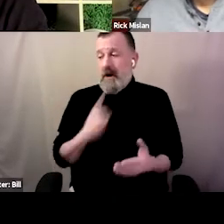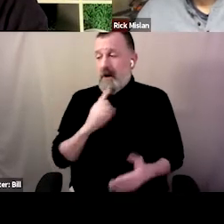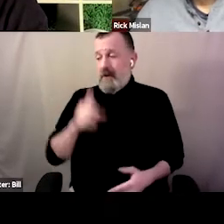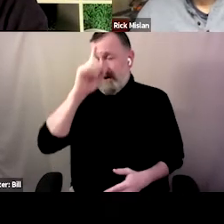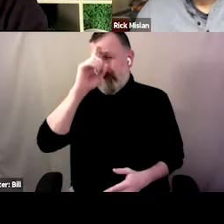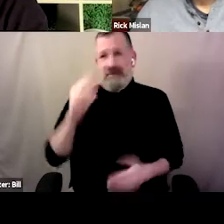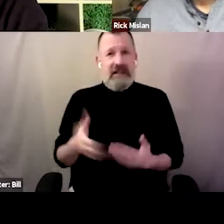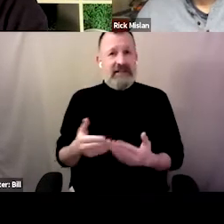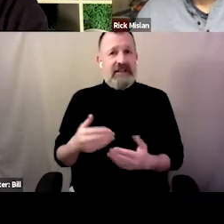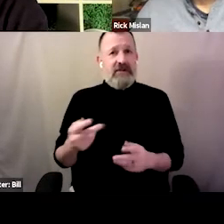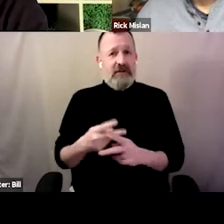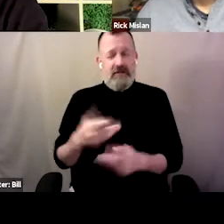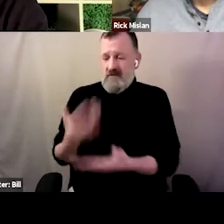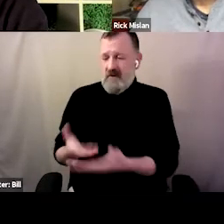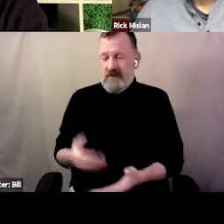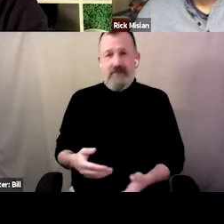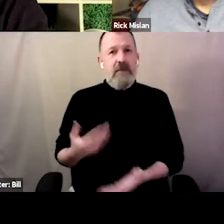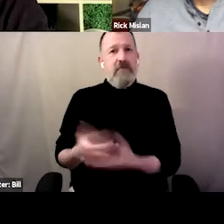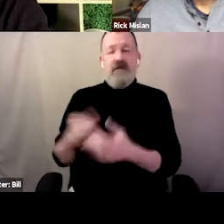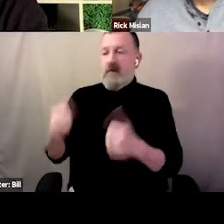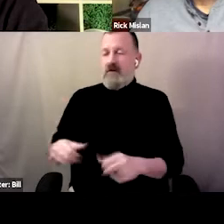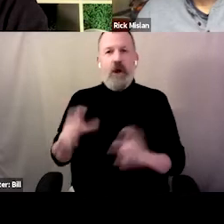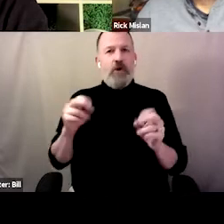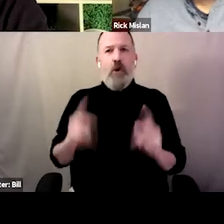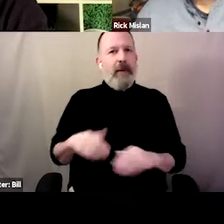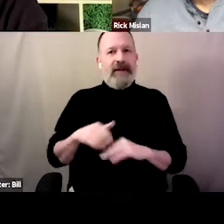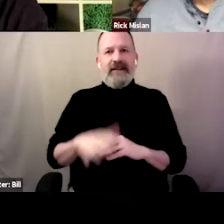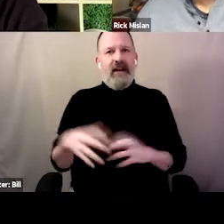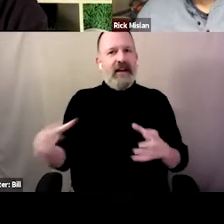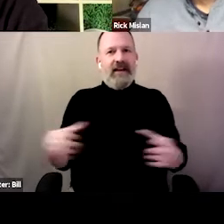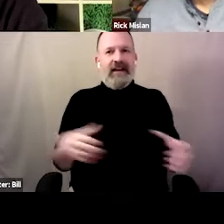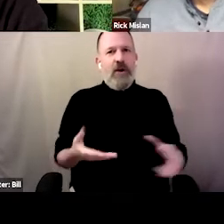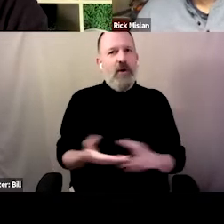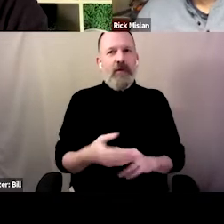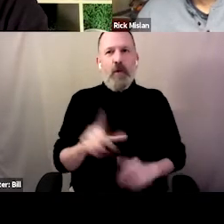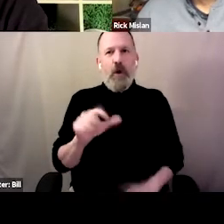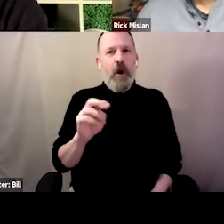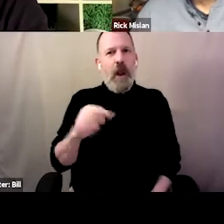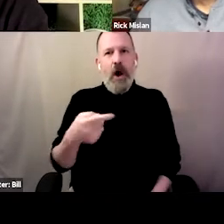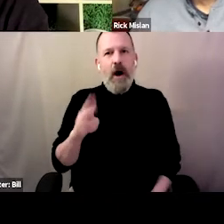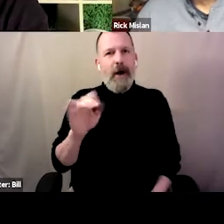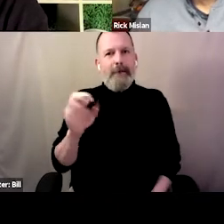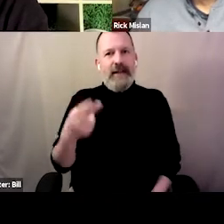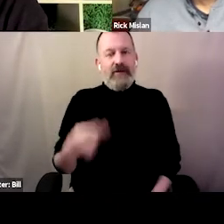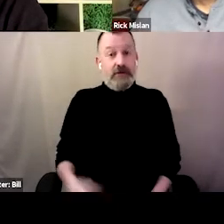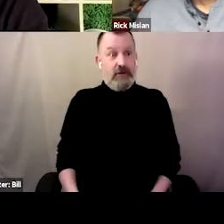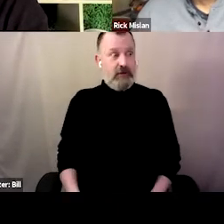you prove that you post it. Nobody sending a container through Long Beach. CalebBarlow: You don't send a container through Long Beach. I don't know what that represents,